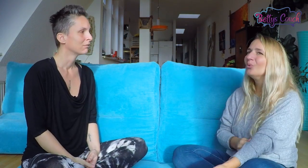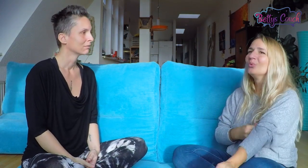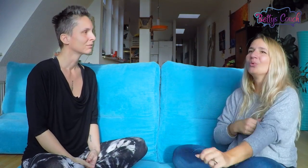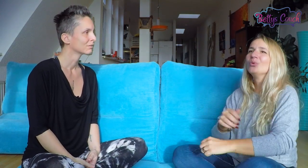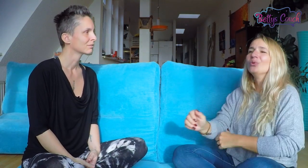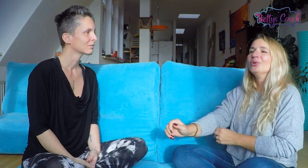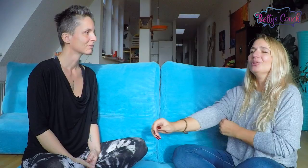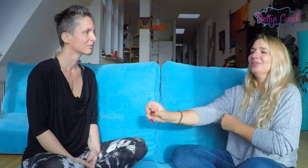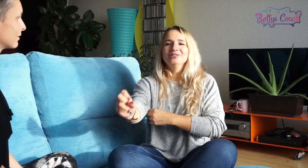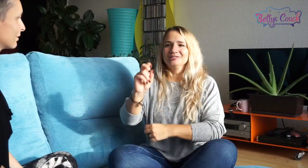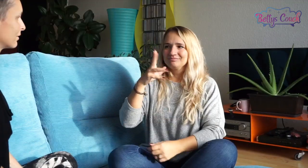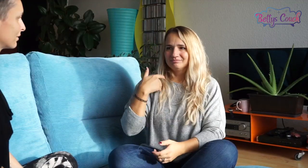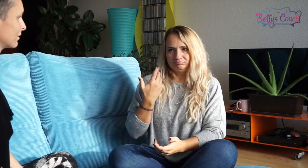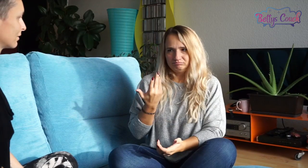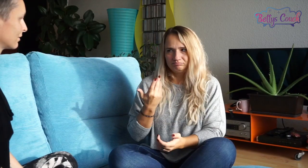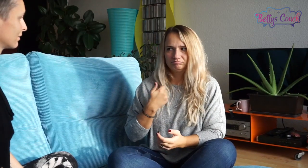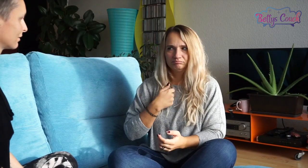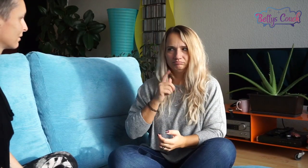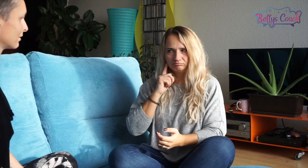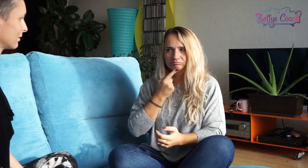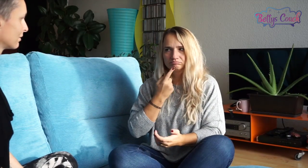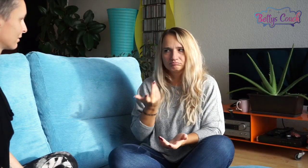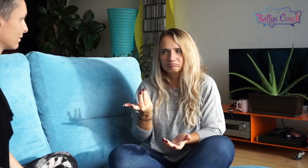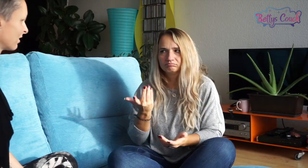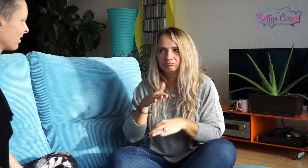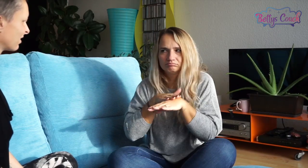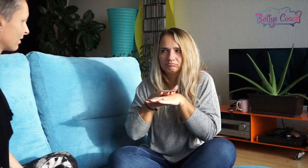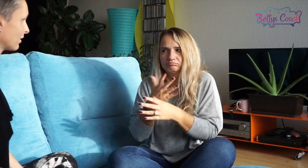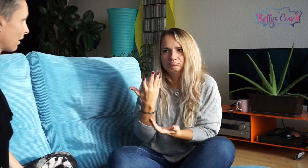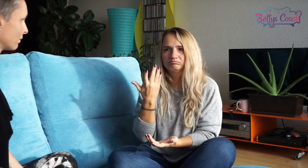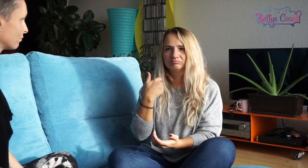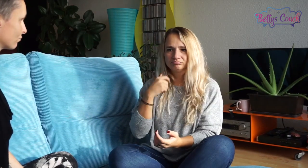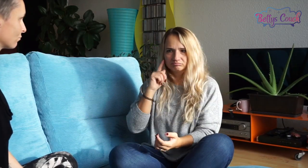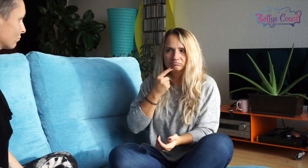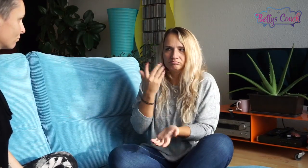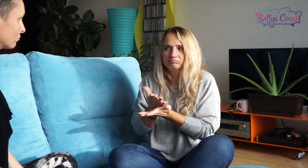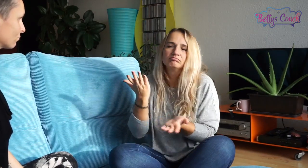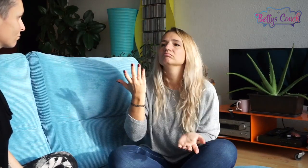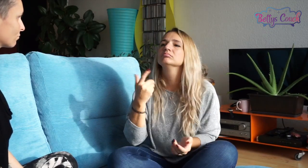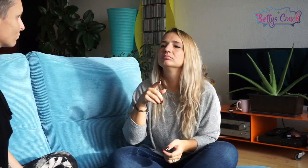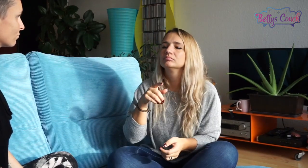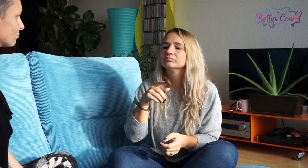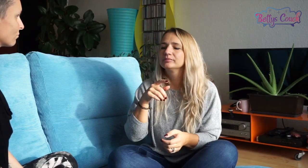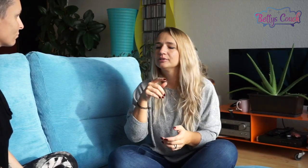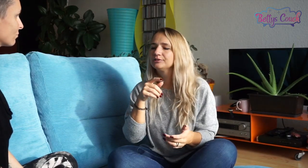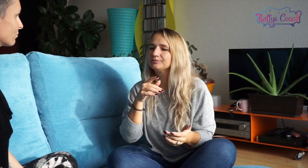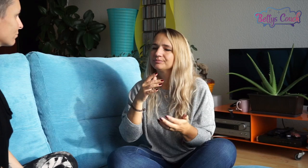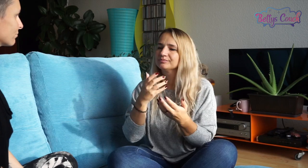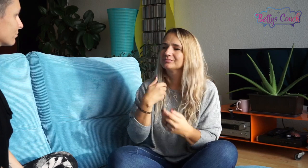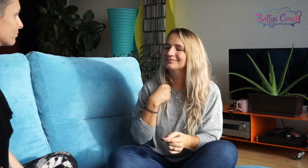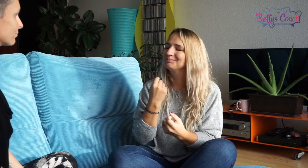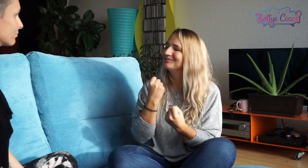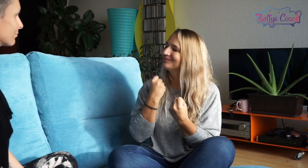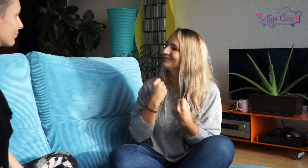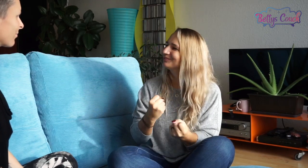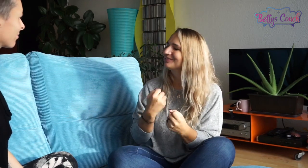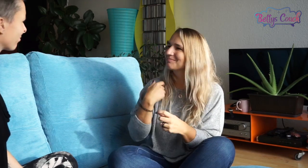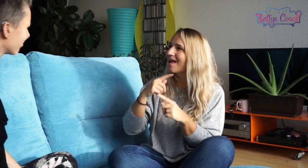I only replied: "No, I'm deaf." And yet I experience this ignorance here that makes me angry.